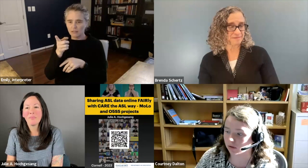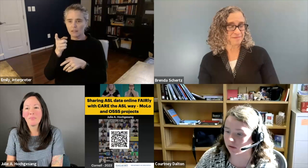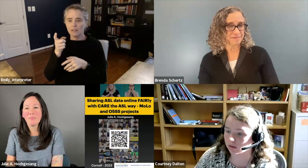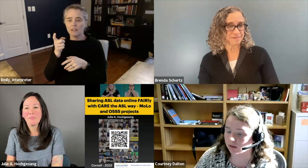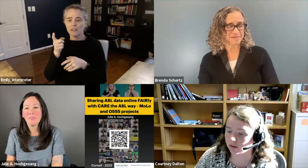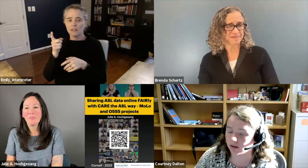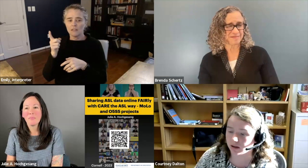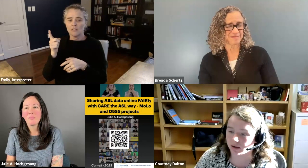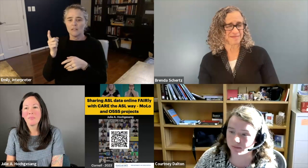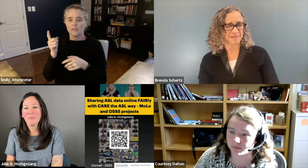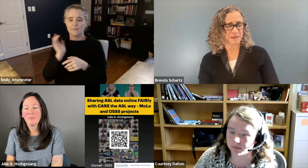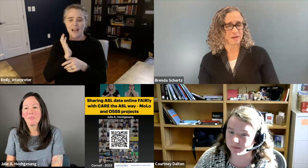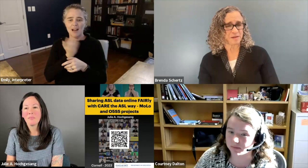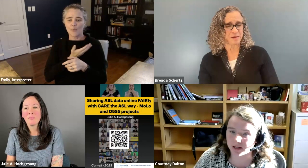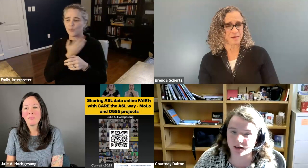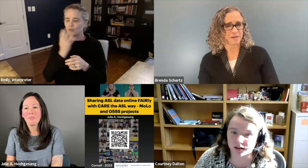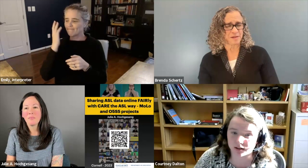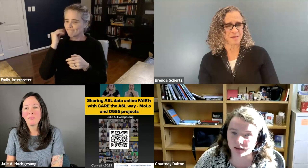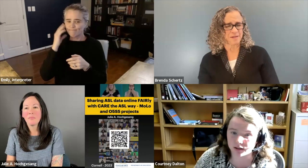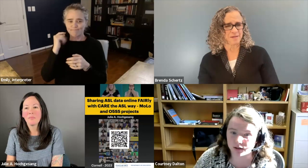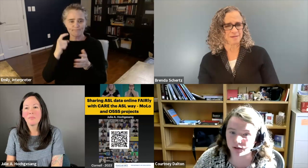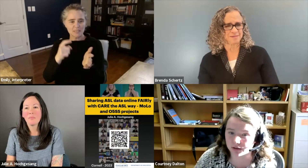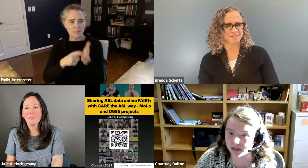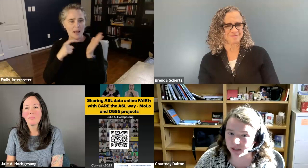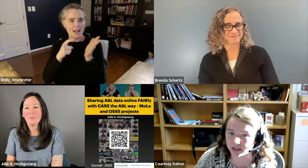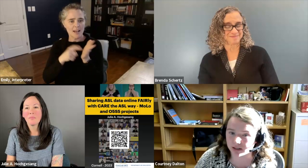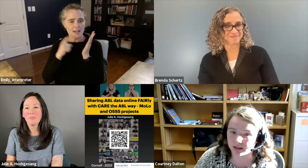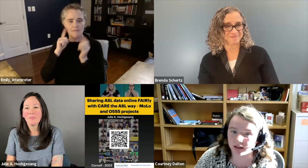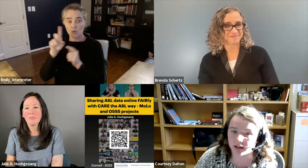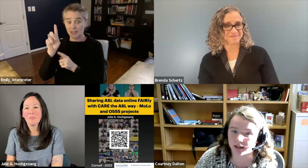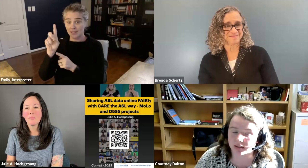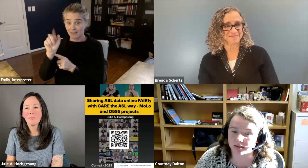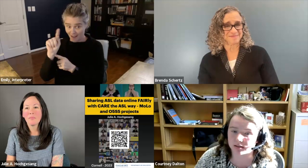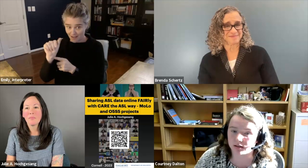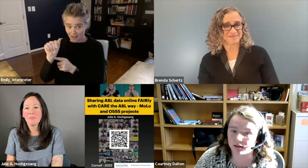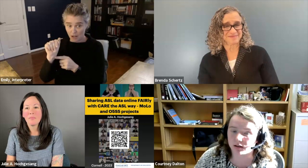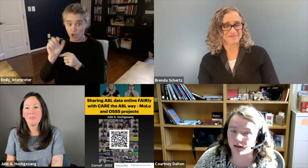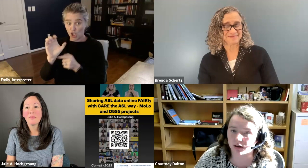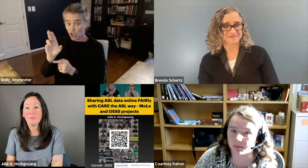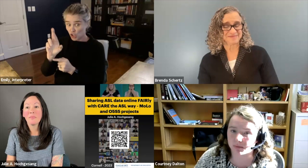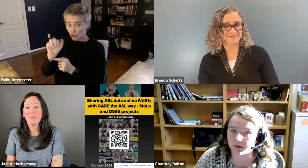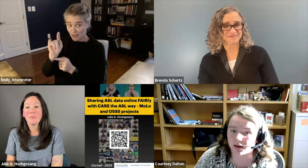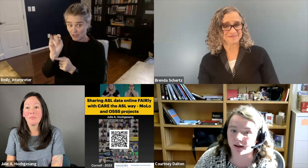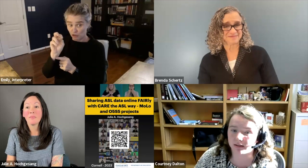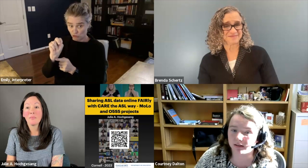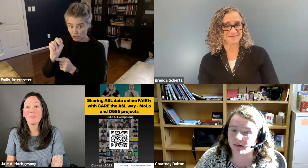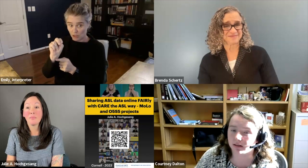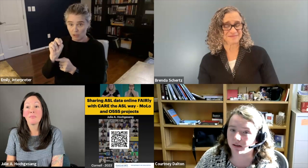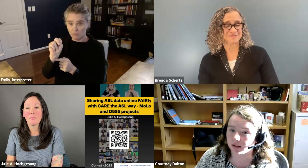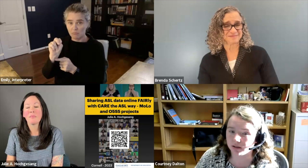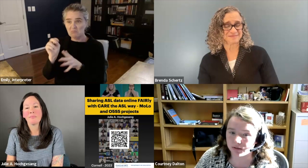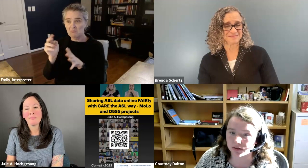for data curation is not huge I